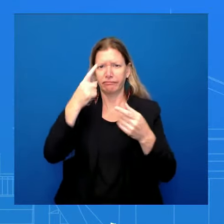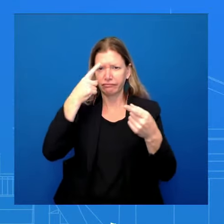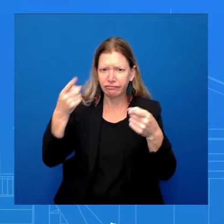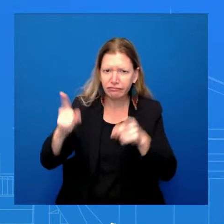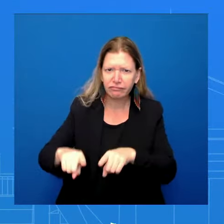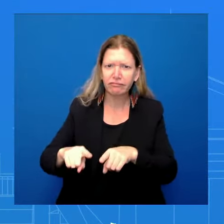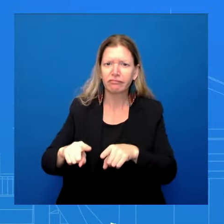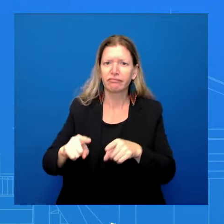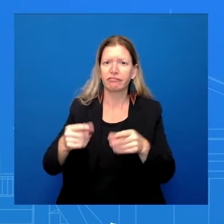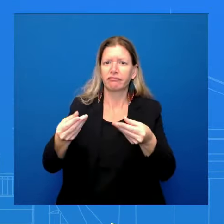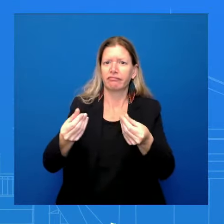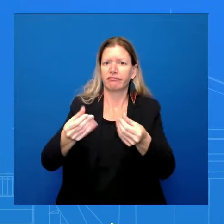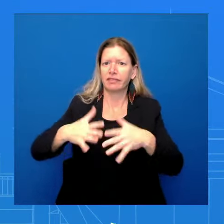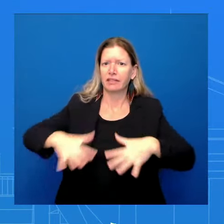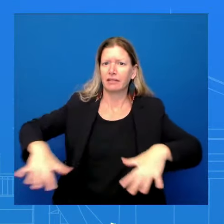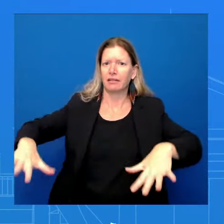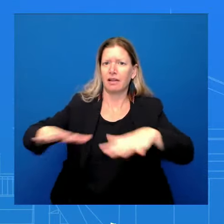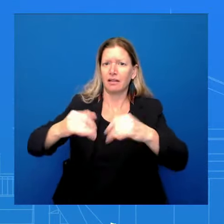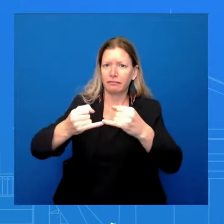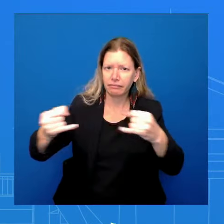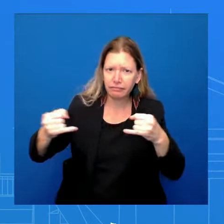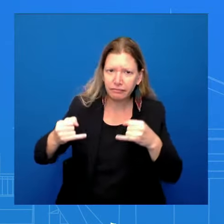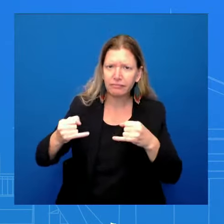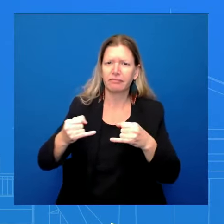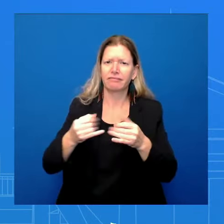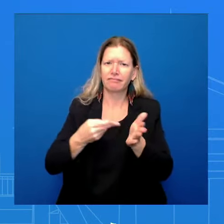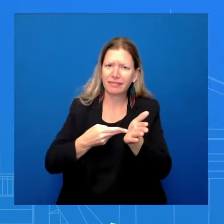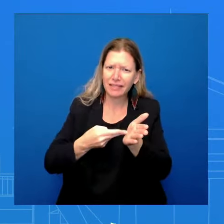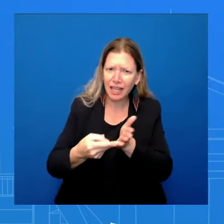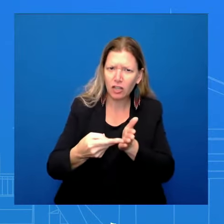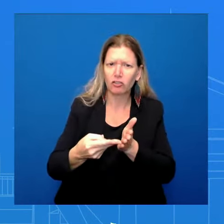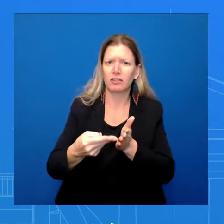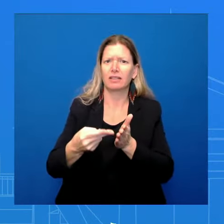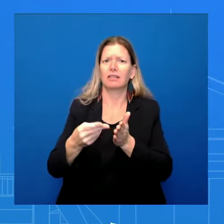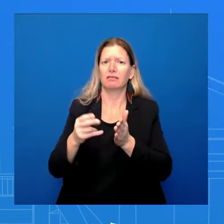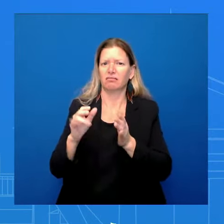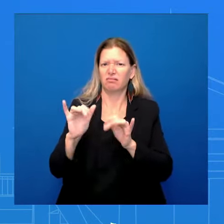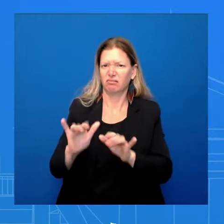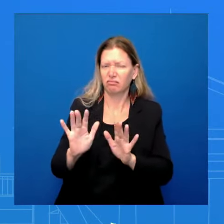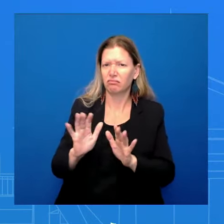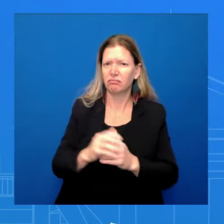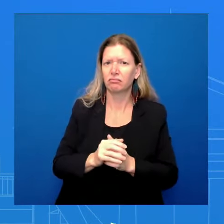Second, the statement that it is totally unacceptable for any country to use force